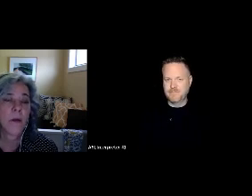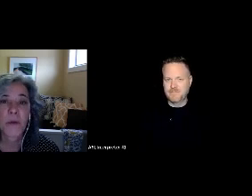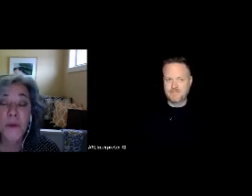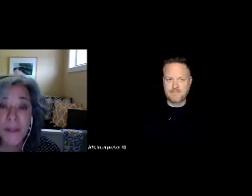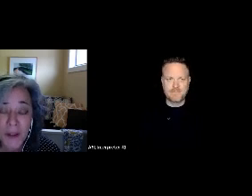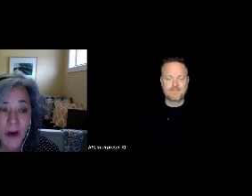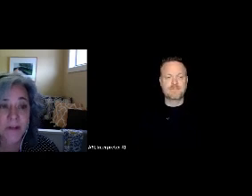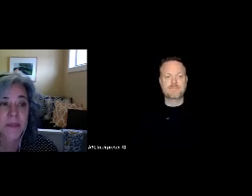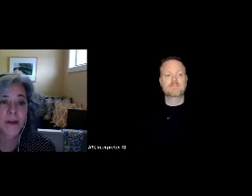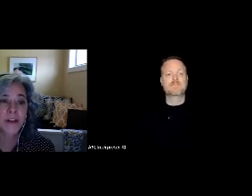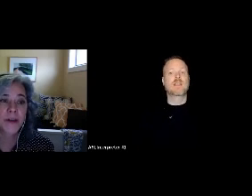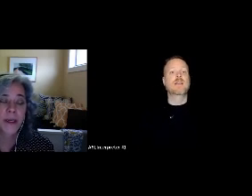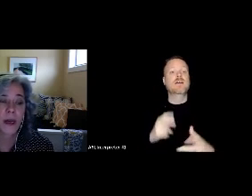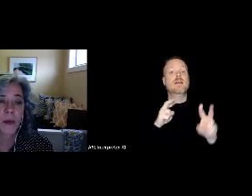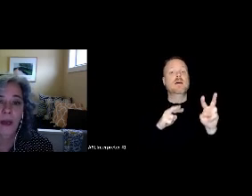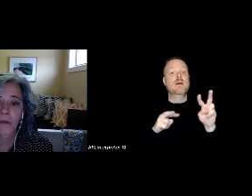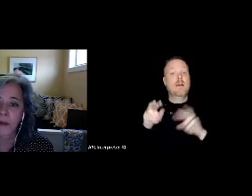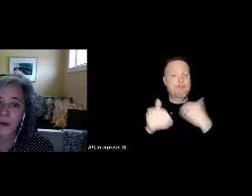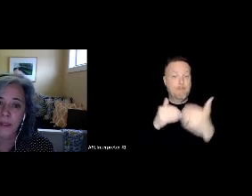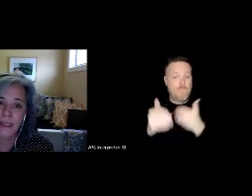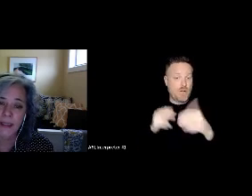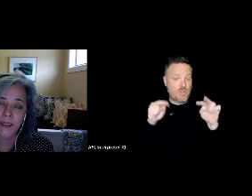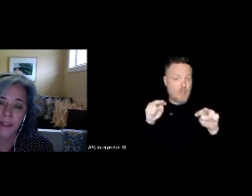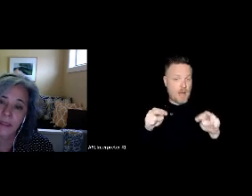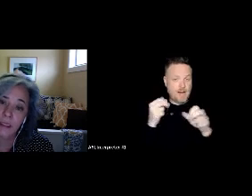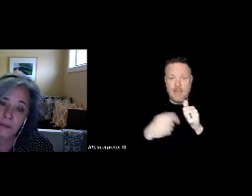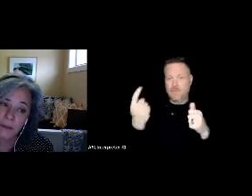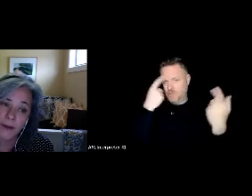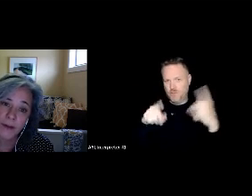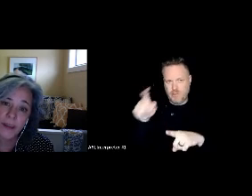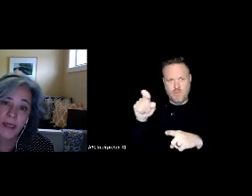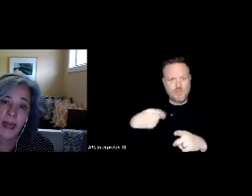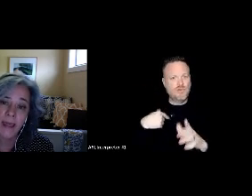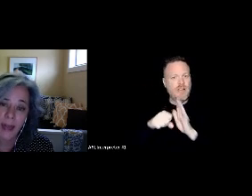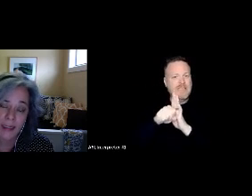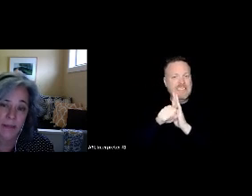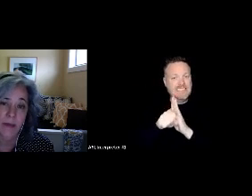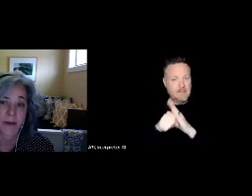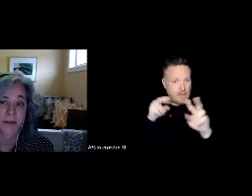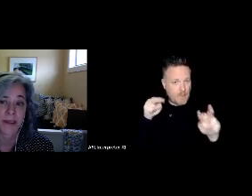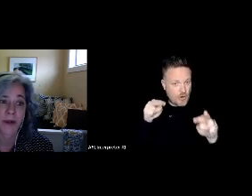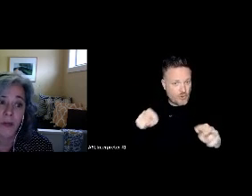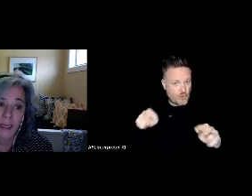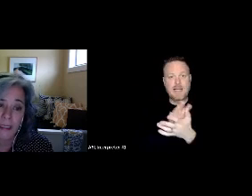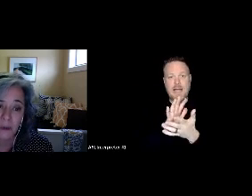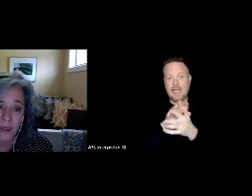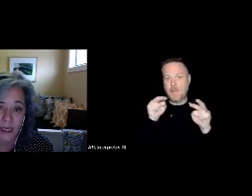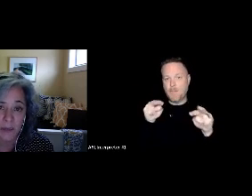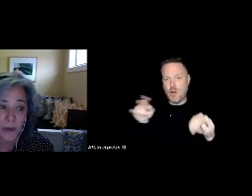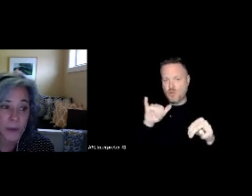We're moving on it progress monitoring. Everyone agrees there need to be symptom monitoring and academic monitoring no less than one time per week.